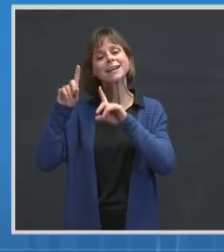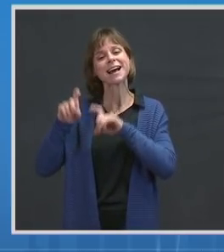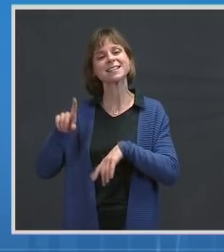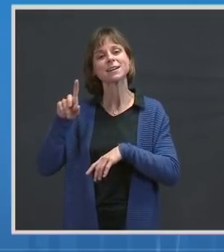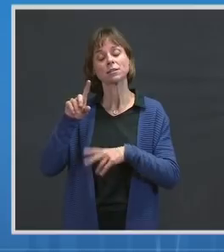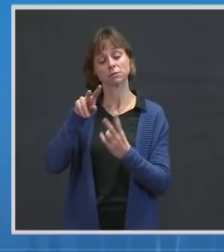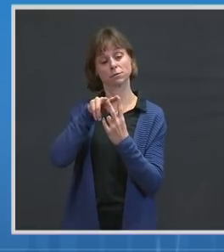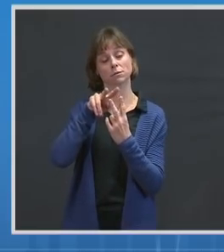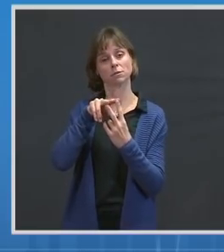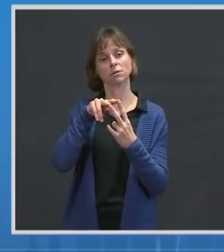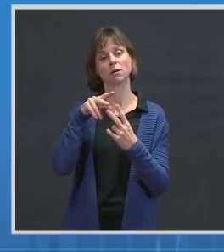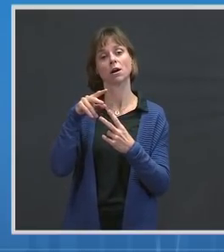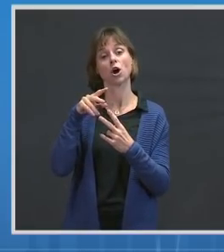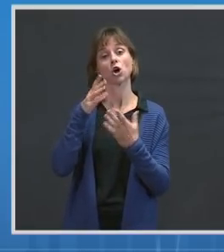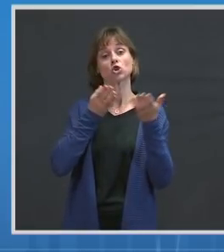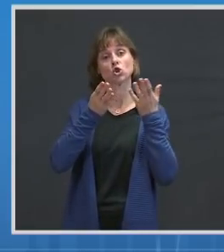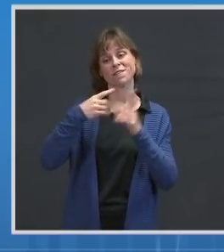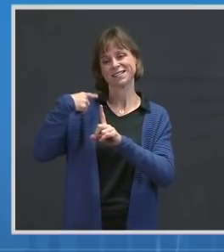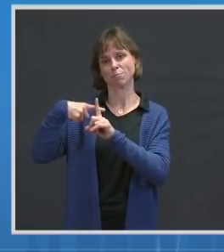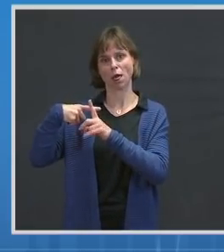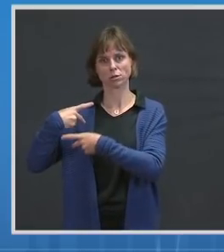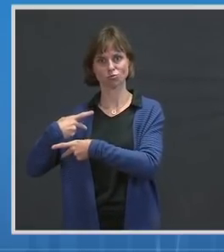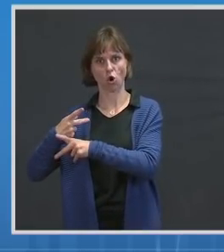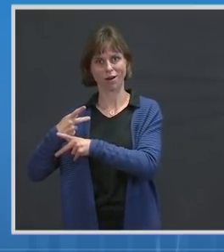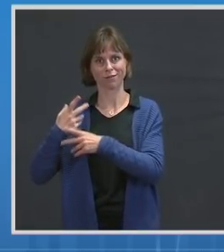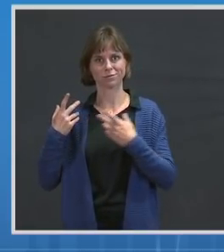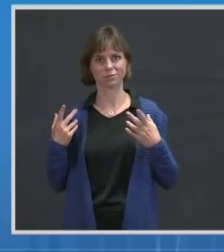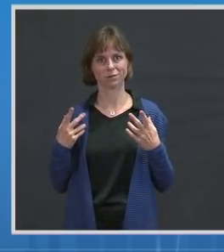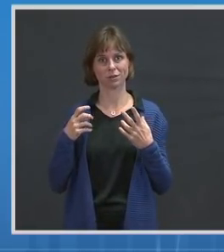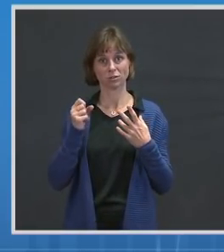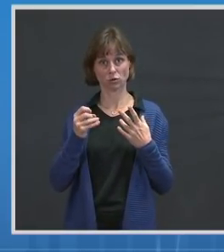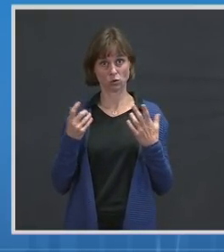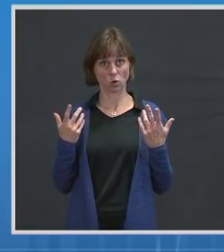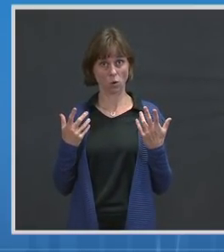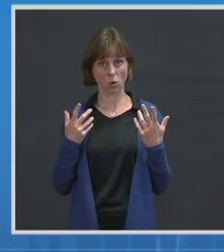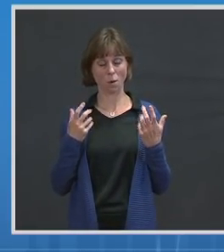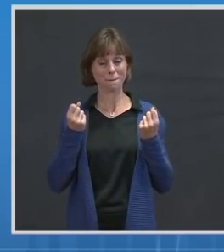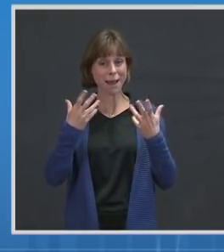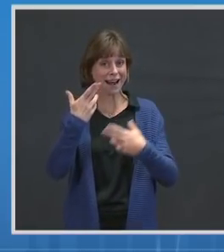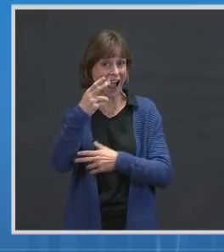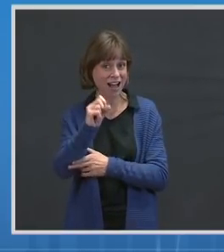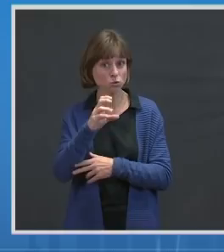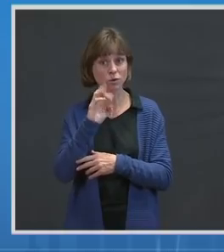And we know how non-medical settings, like schools and other settings, can actually adopt testing.